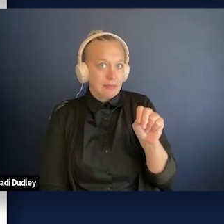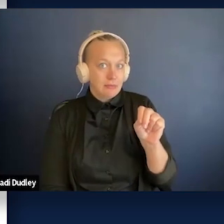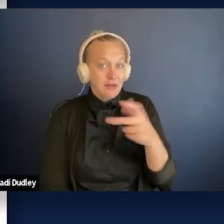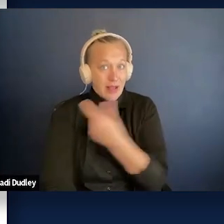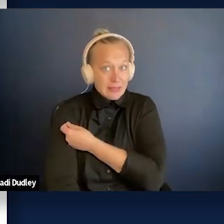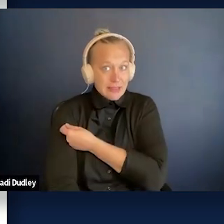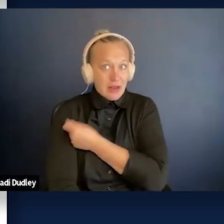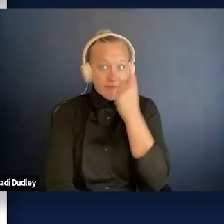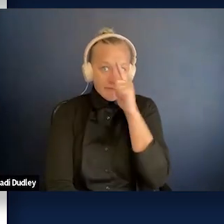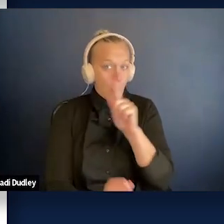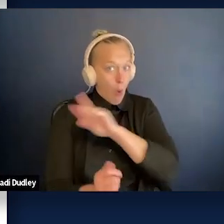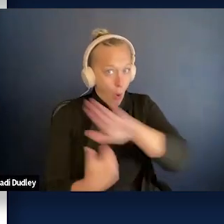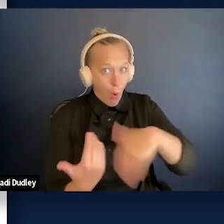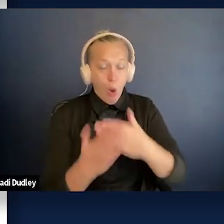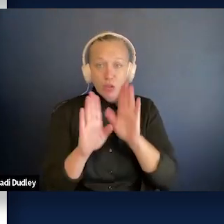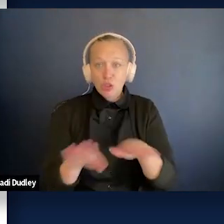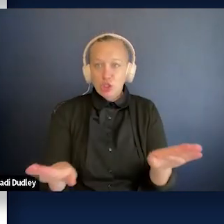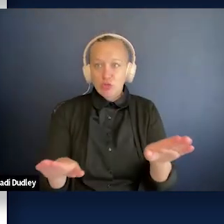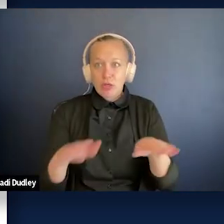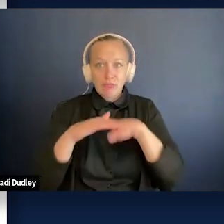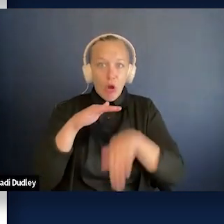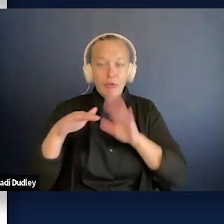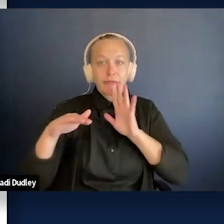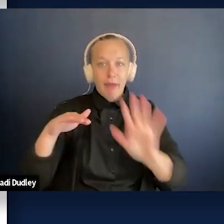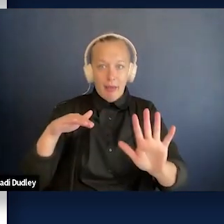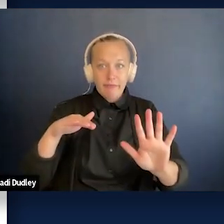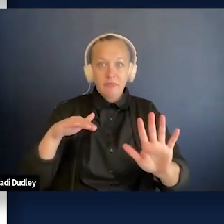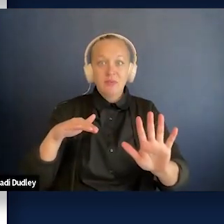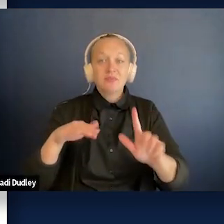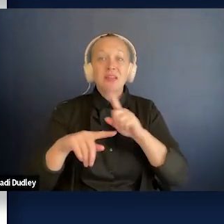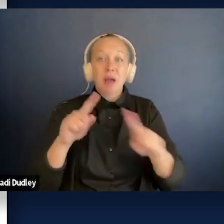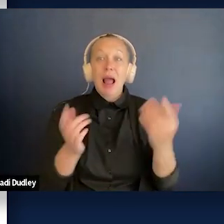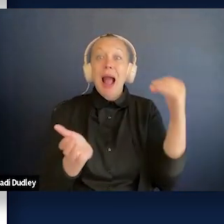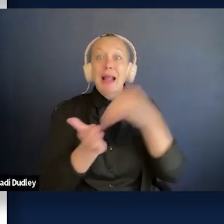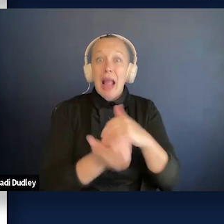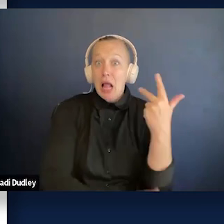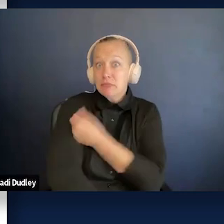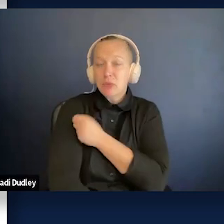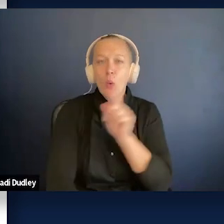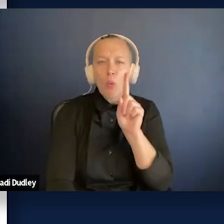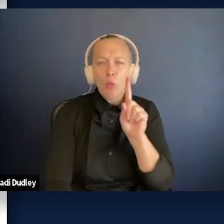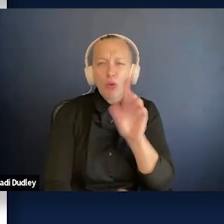And then again, at 50 years of age, although that was recently changed, not even a year ago, it used to be.